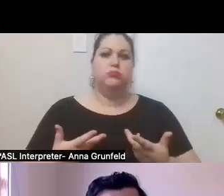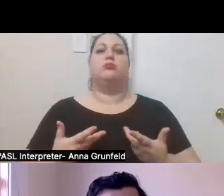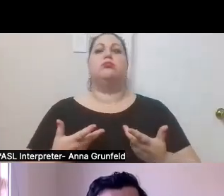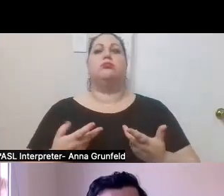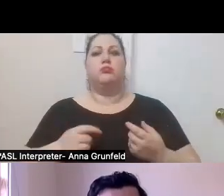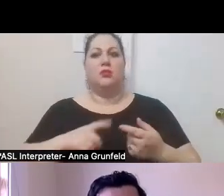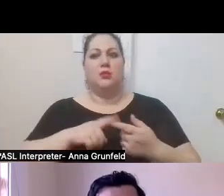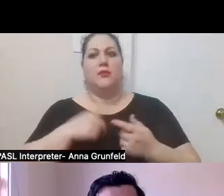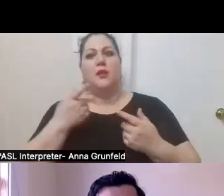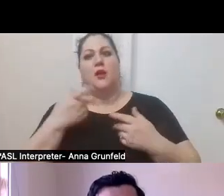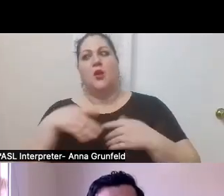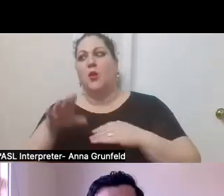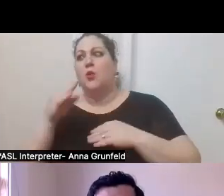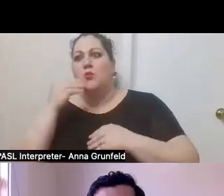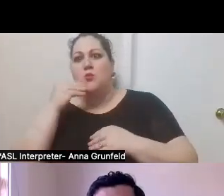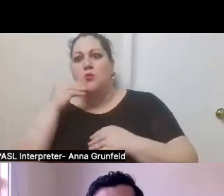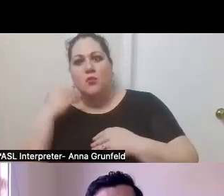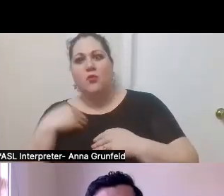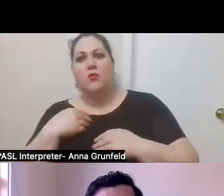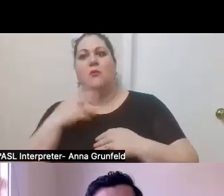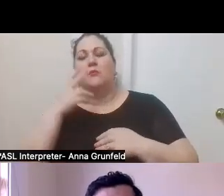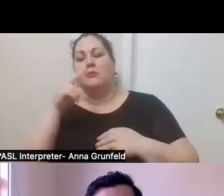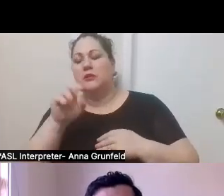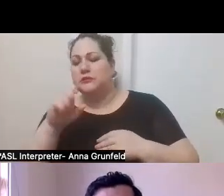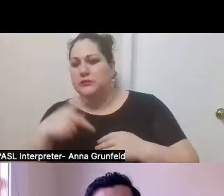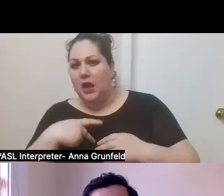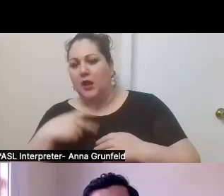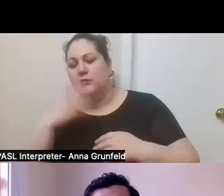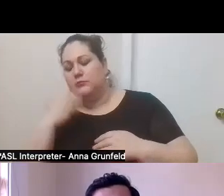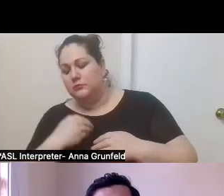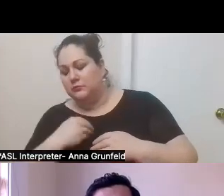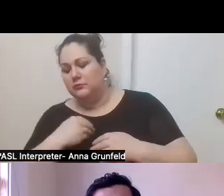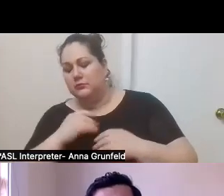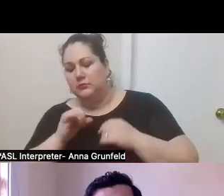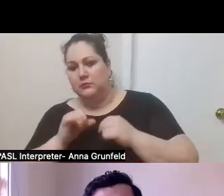I also had difficulties with working memory and maintaining attention and concentration.